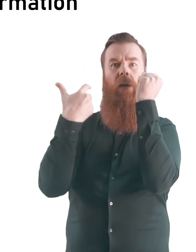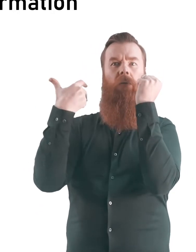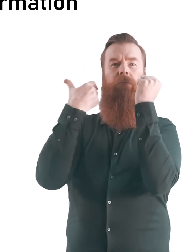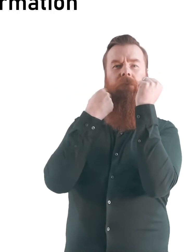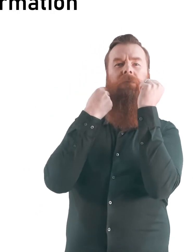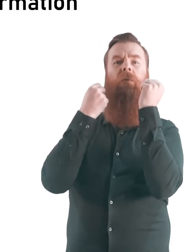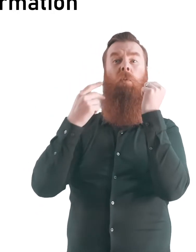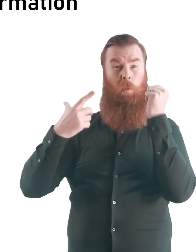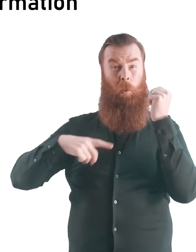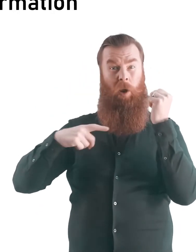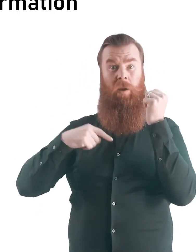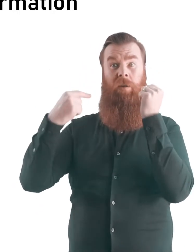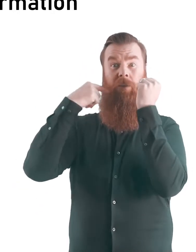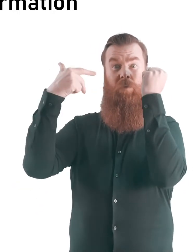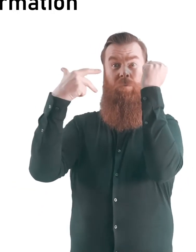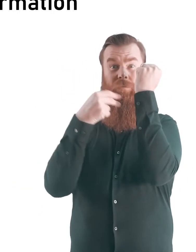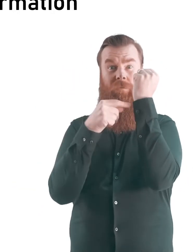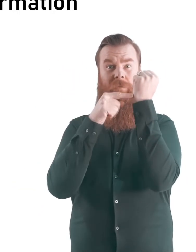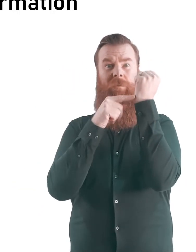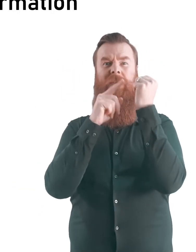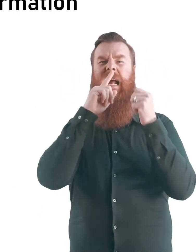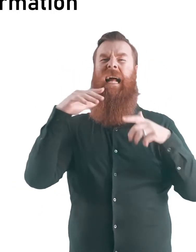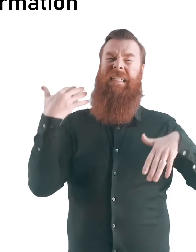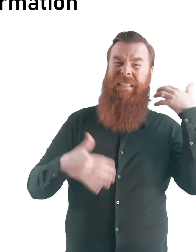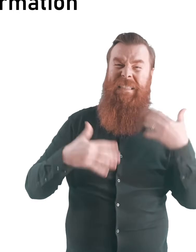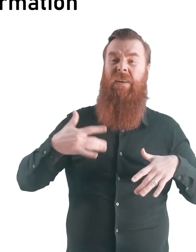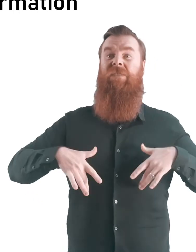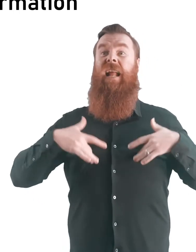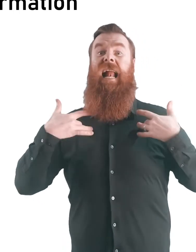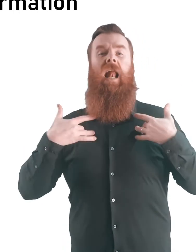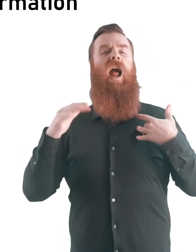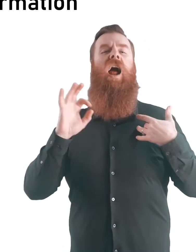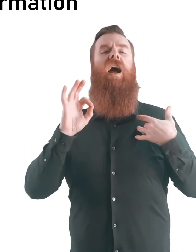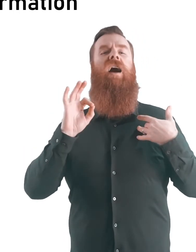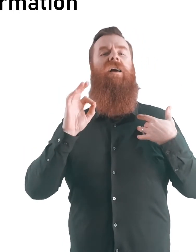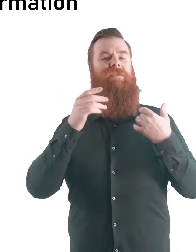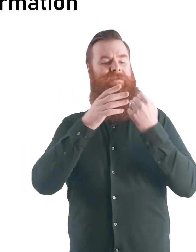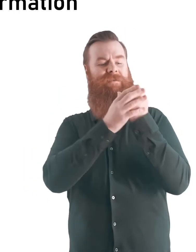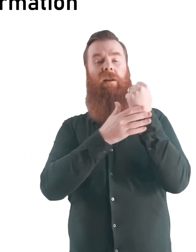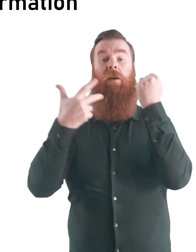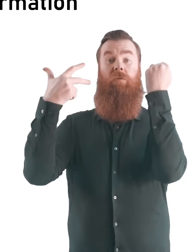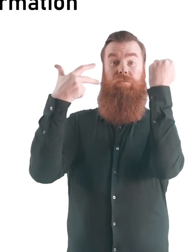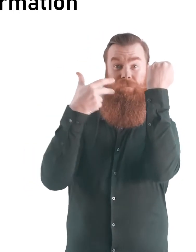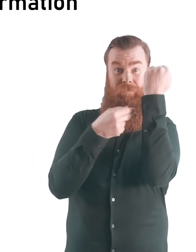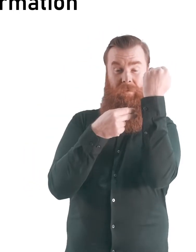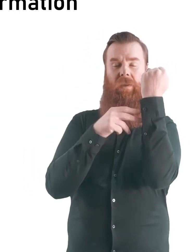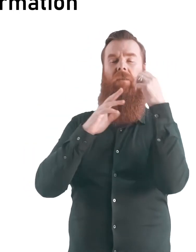This makes the tooth numb so that you will not feel pain during the filling.